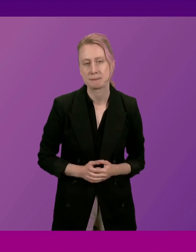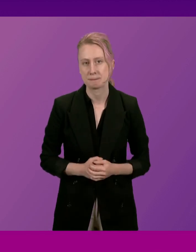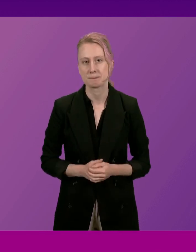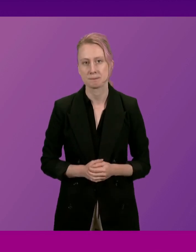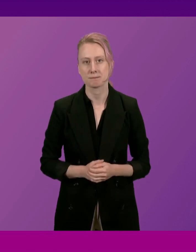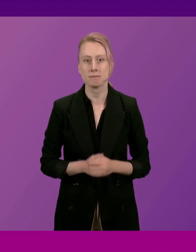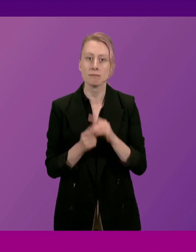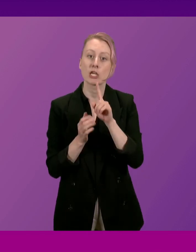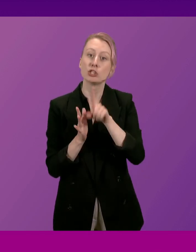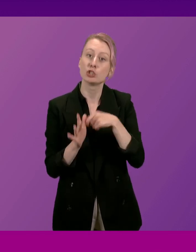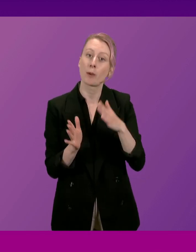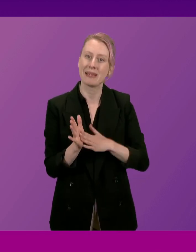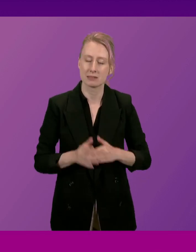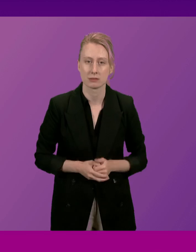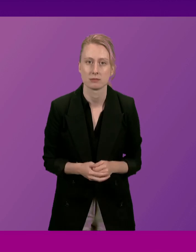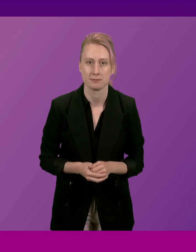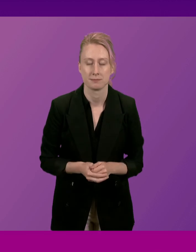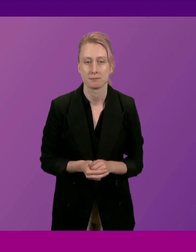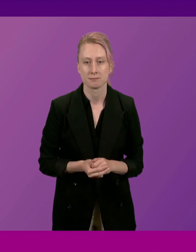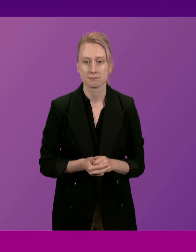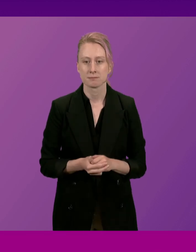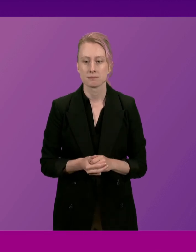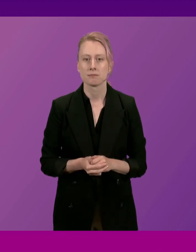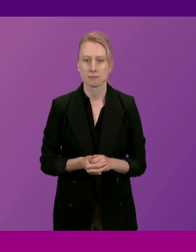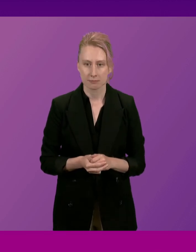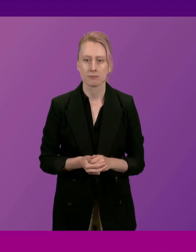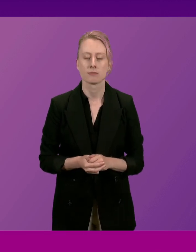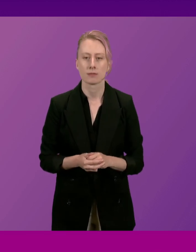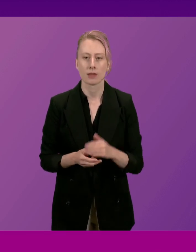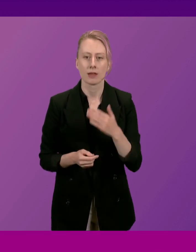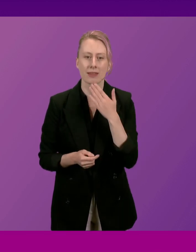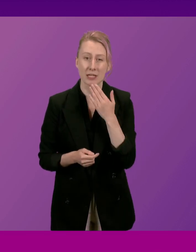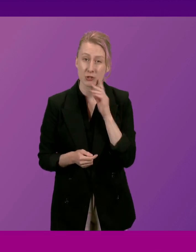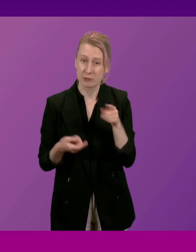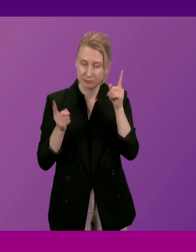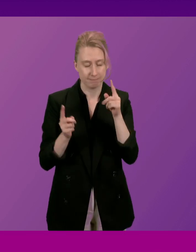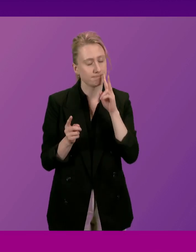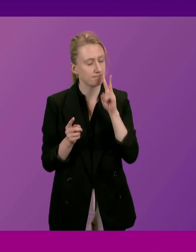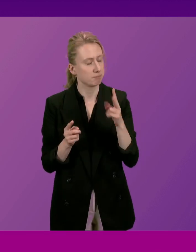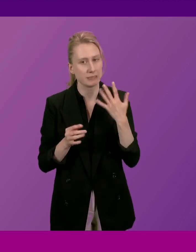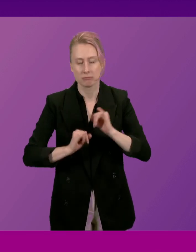Does the First Minister agree that, over the weekend, we saw deplorable scenes to do with